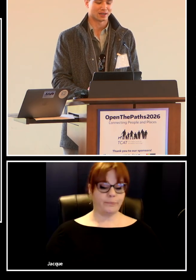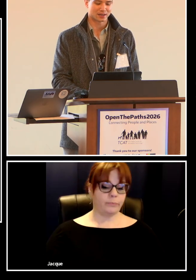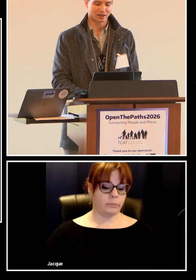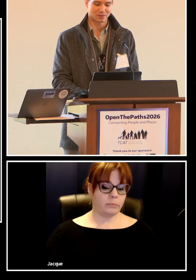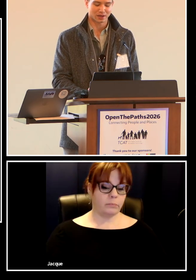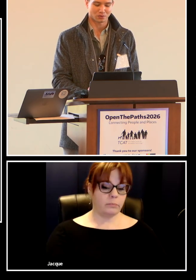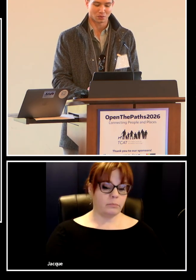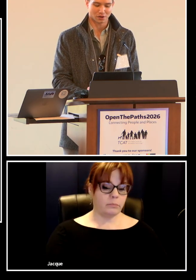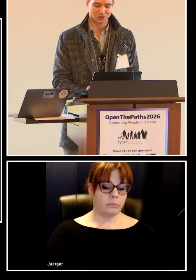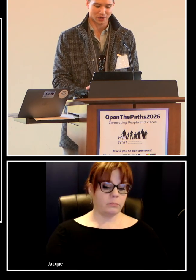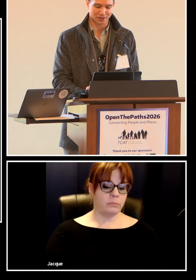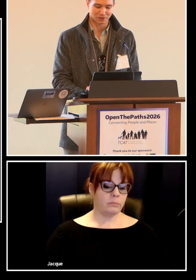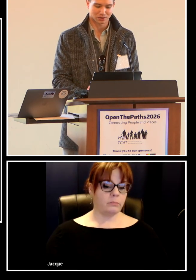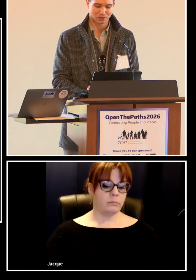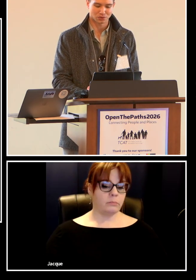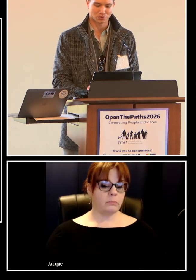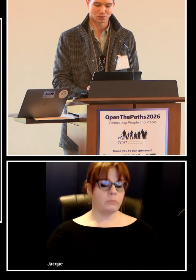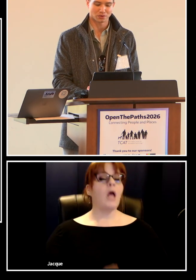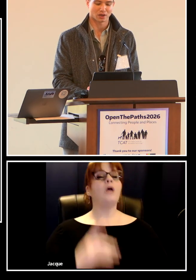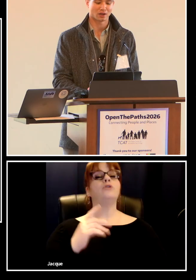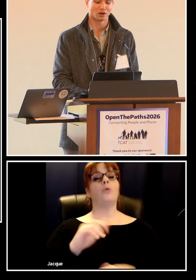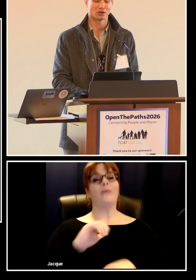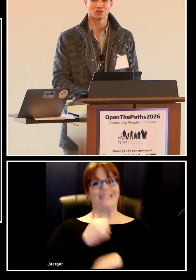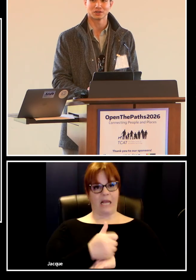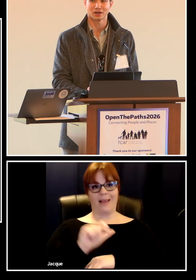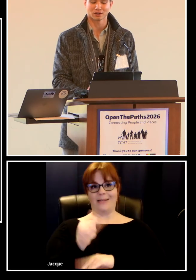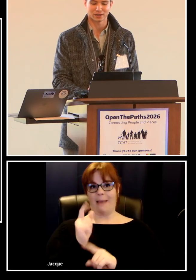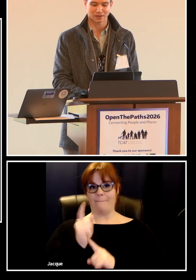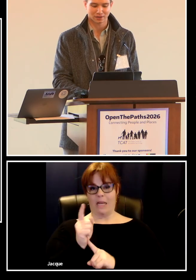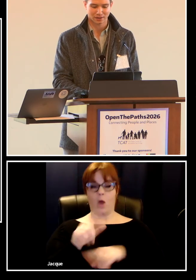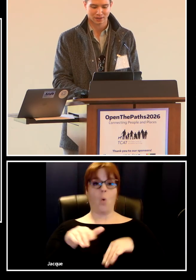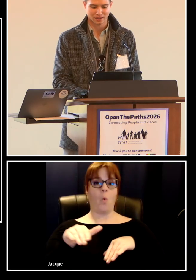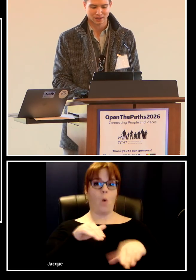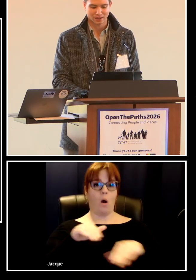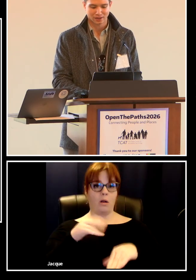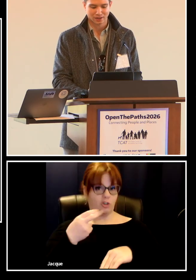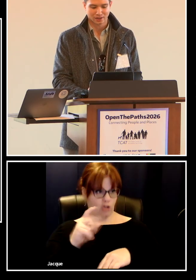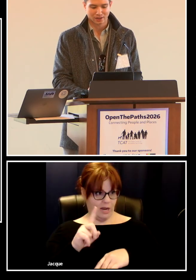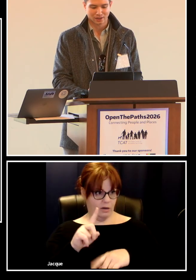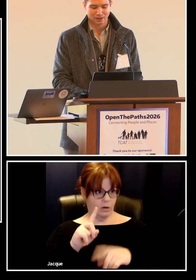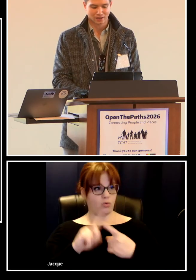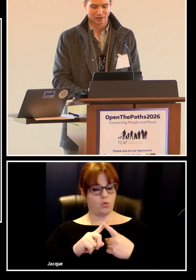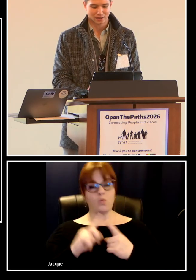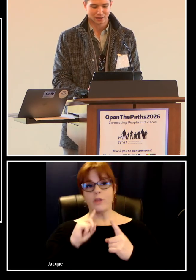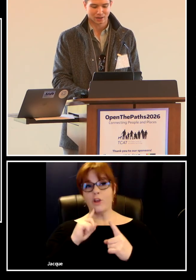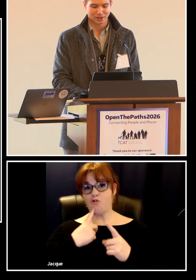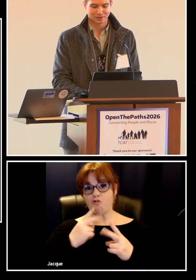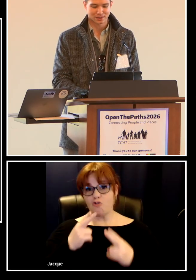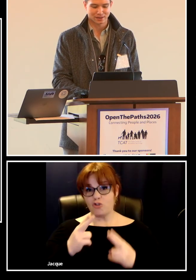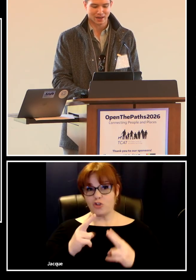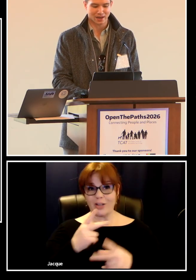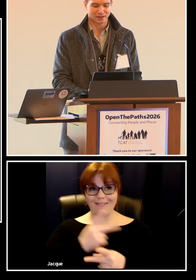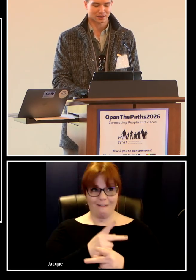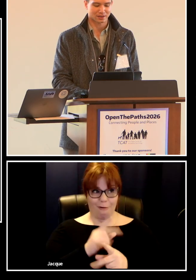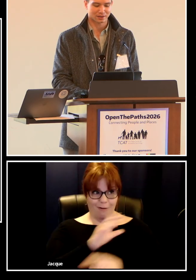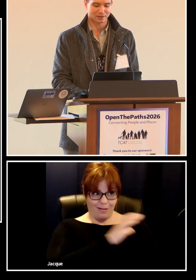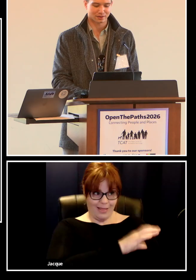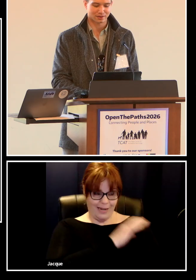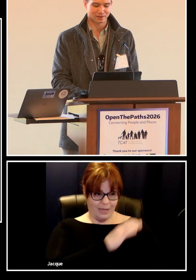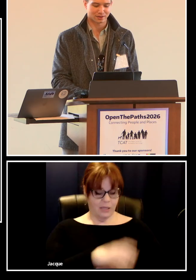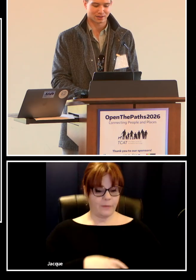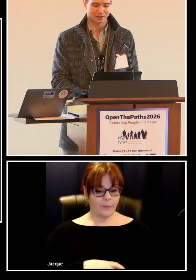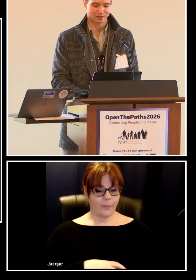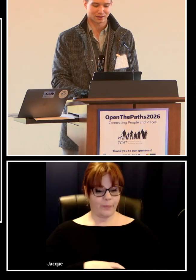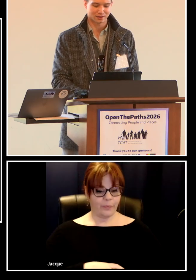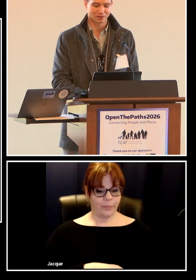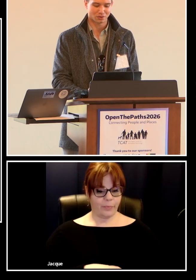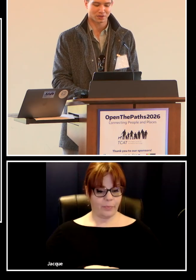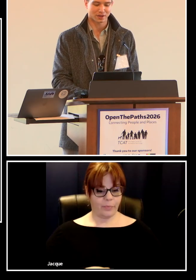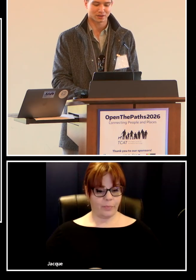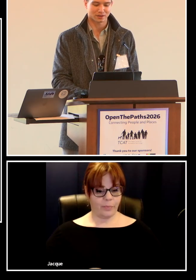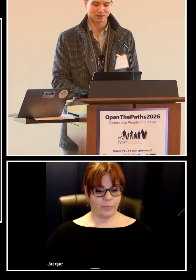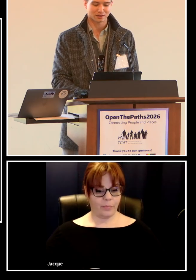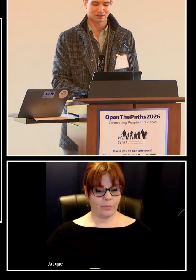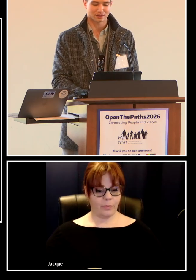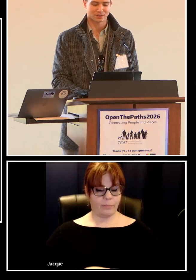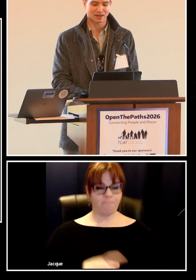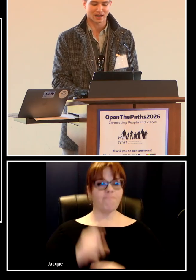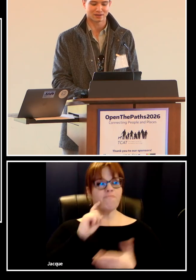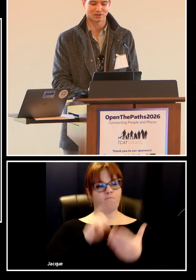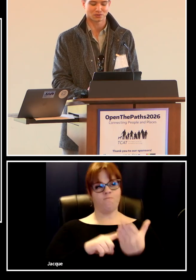a 10-minute walkshed to our urgent care clinic. And we can see that the the north side of this